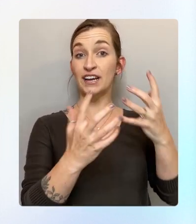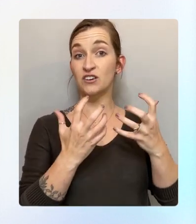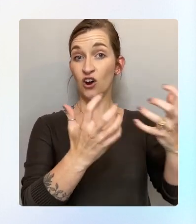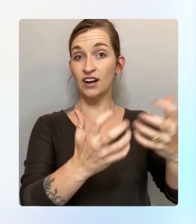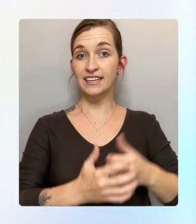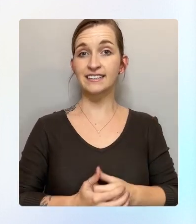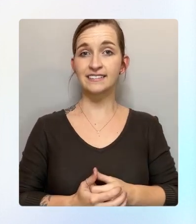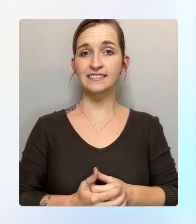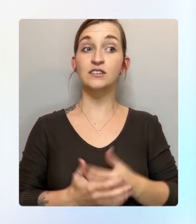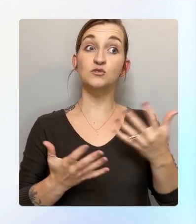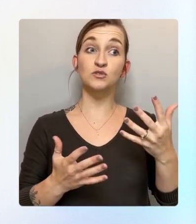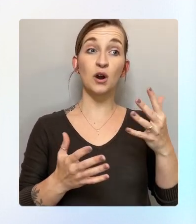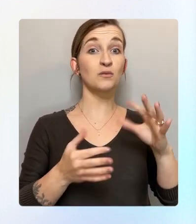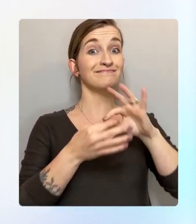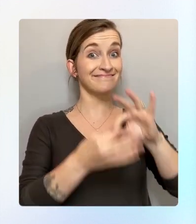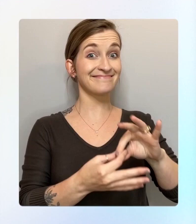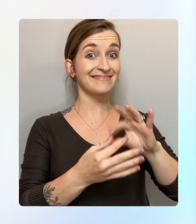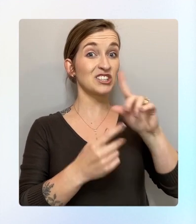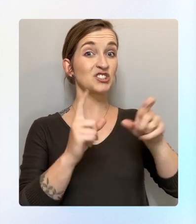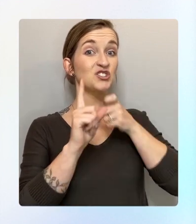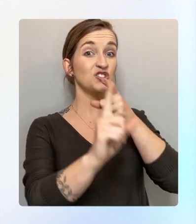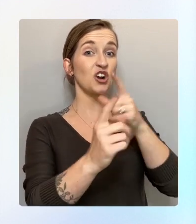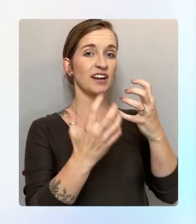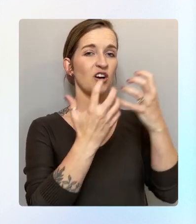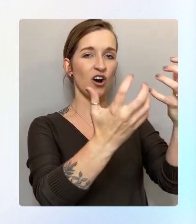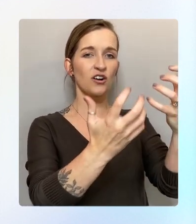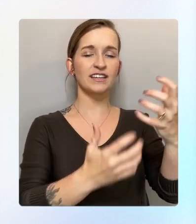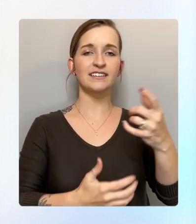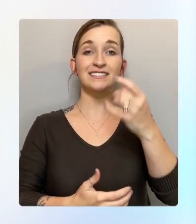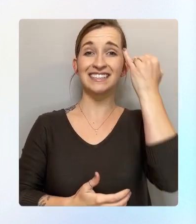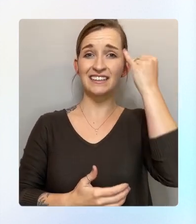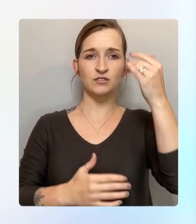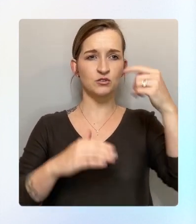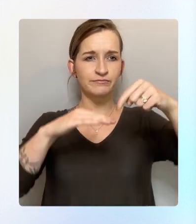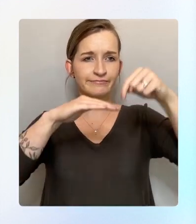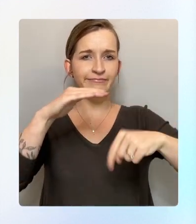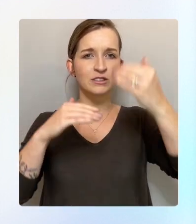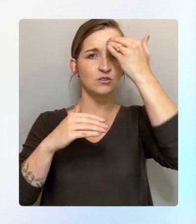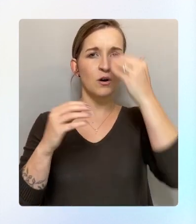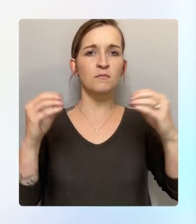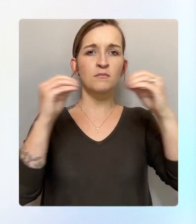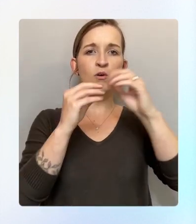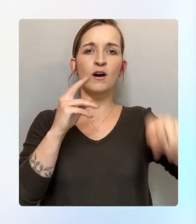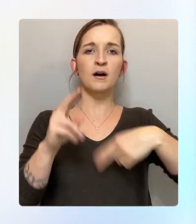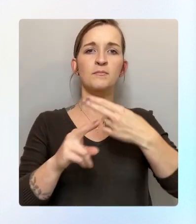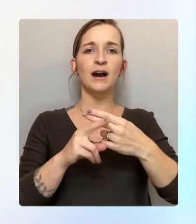And on the topic of target audience, knowing a little bit about our Meta Quest users and VR gamers